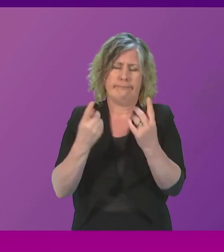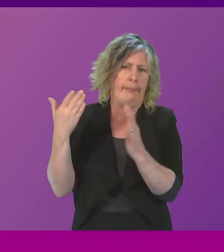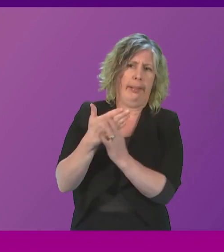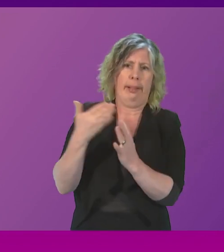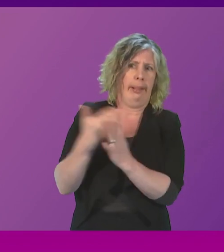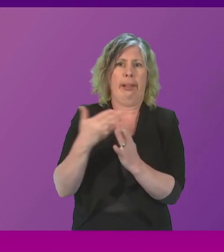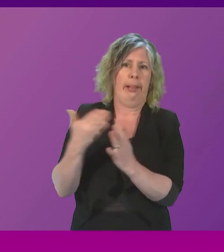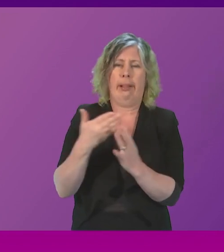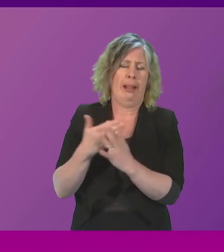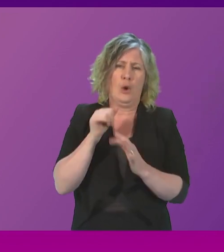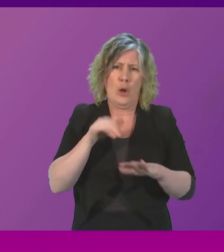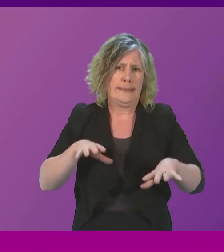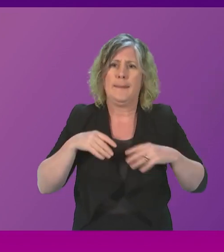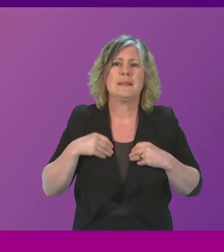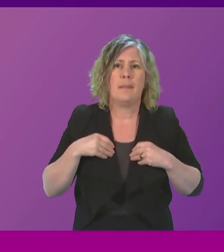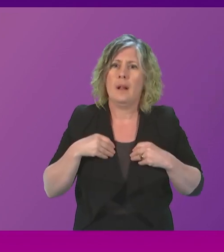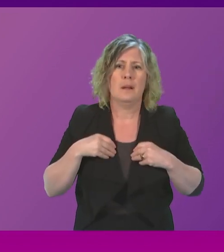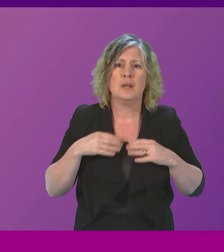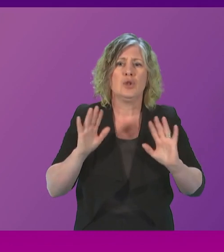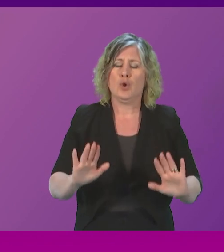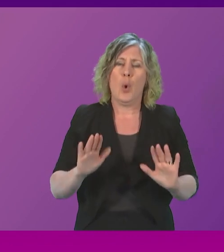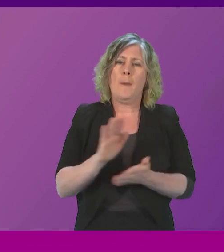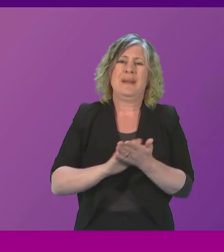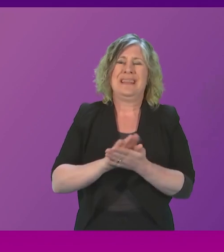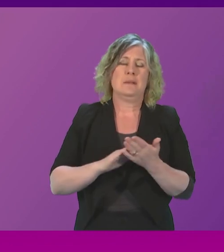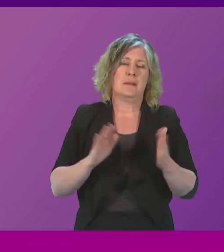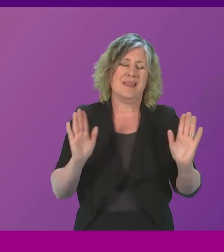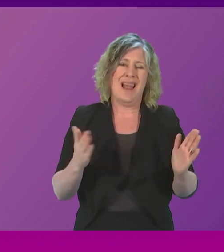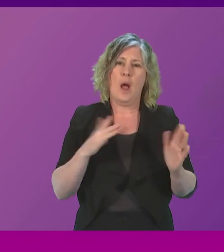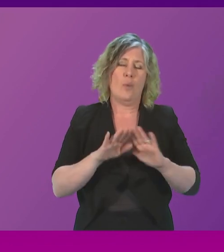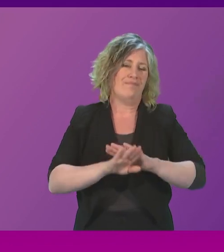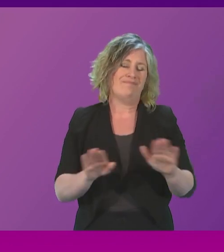we have experienced today, I am unable to call any more members to put questions to